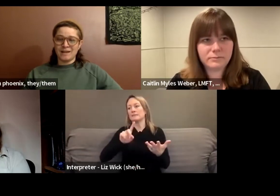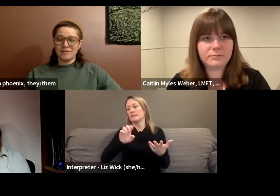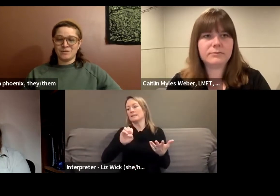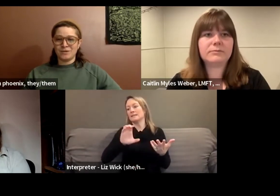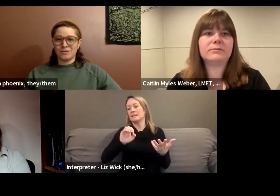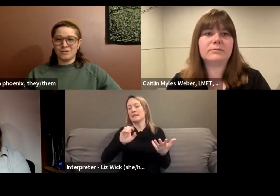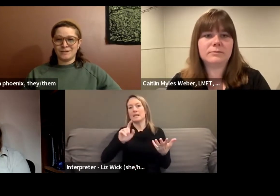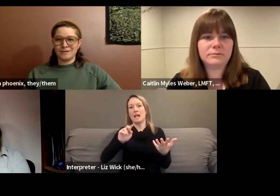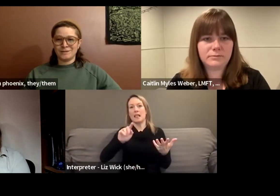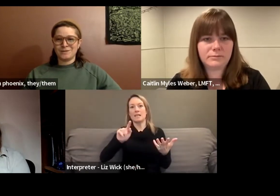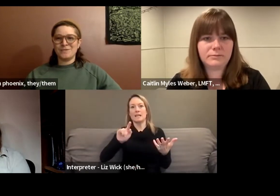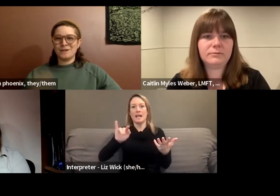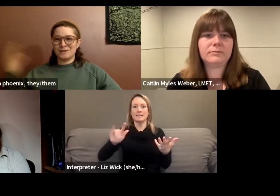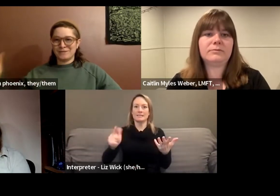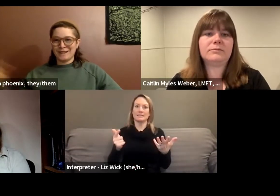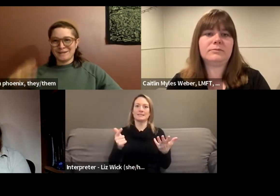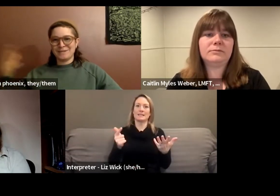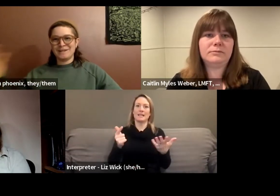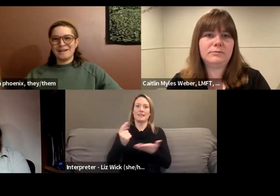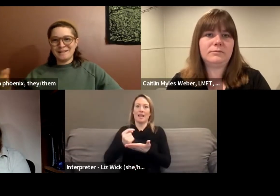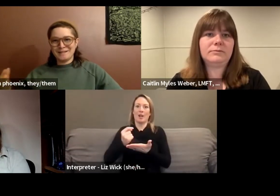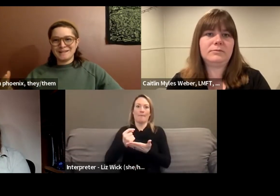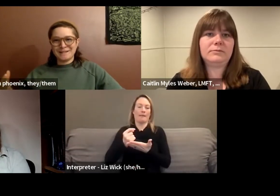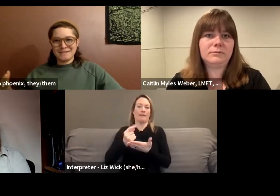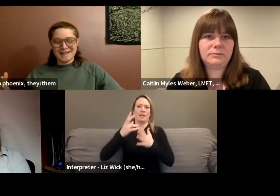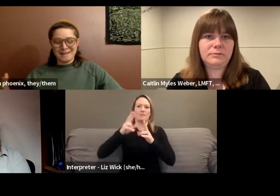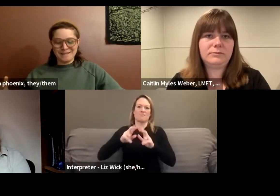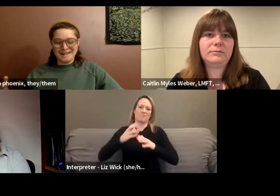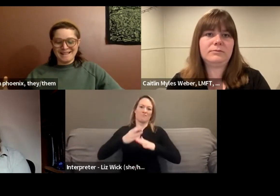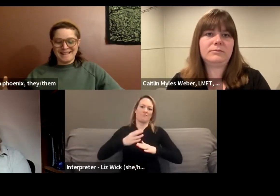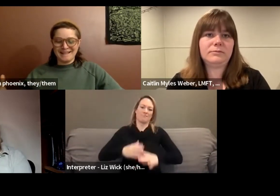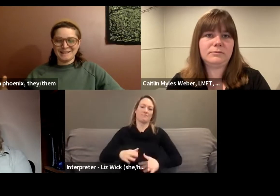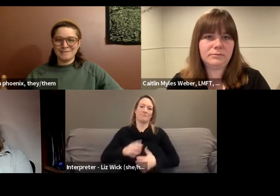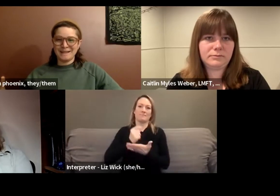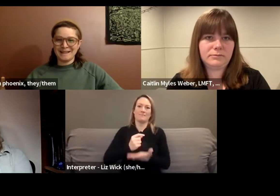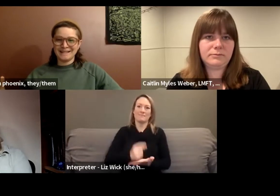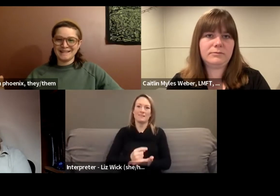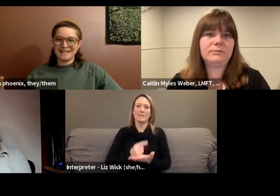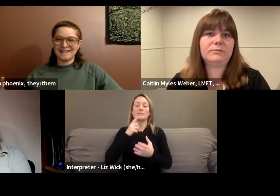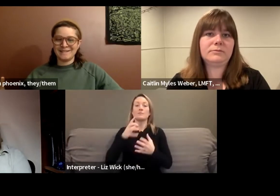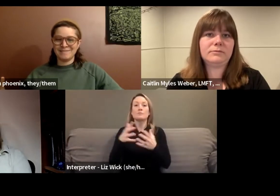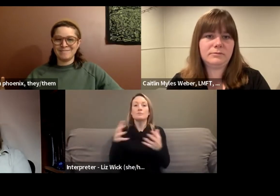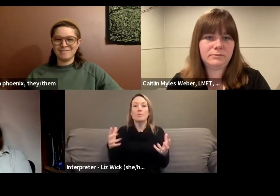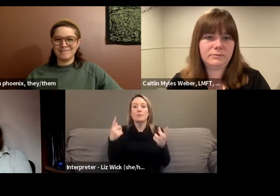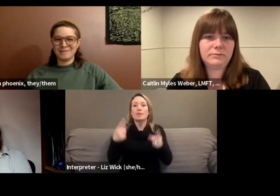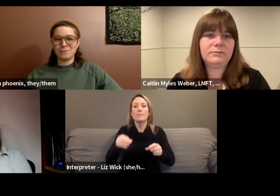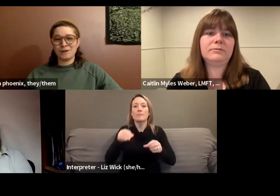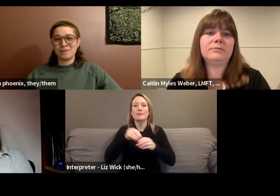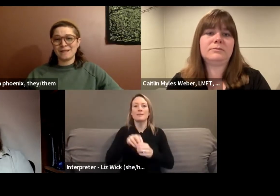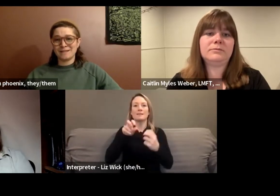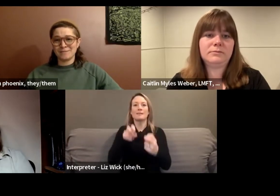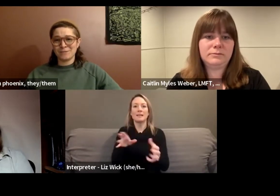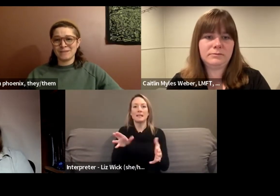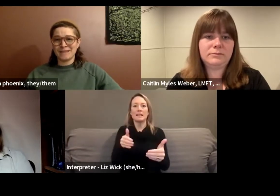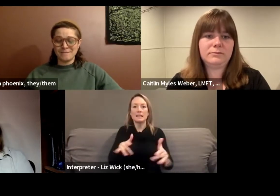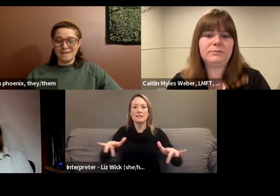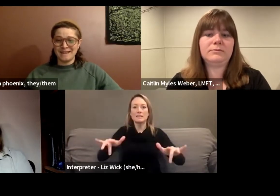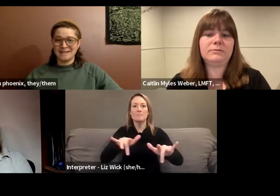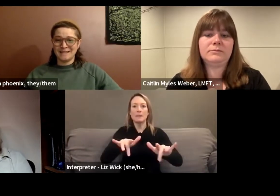And so there's so much of like other stuff that's happening in that space to work with what that means